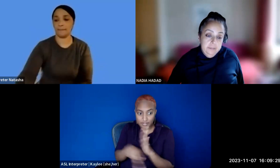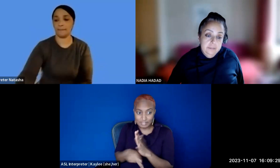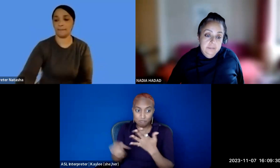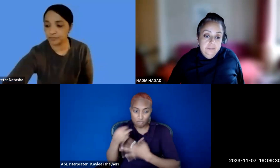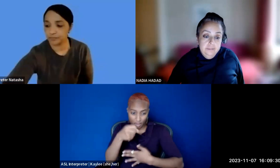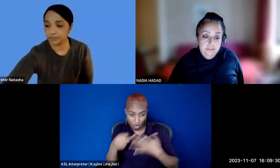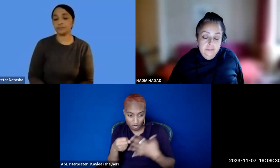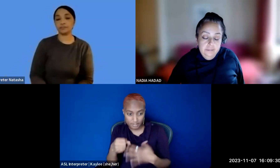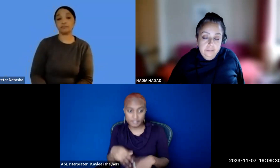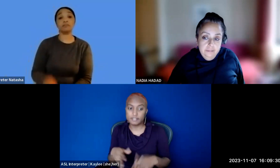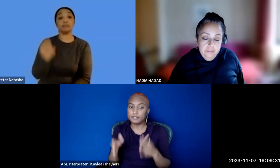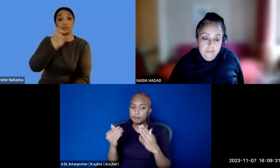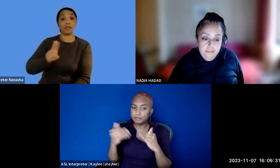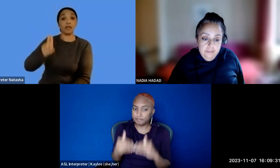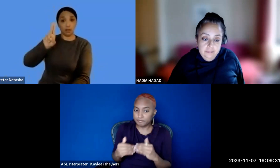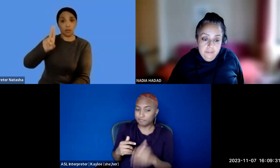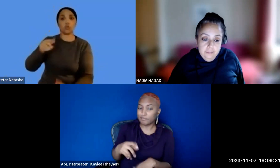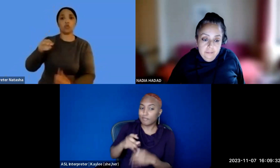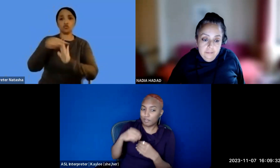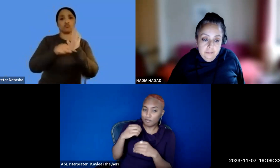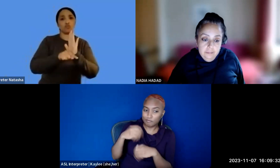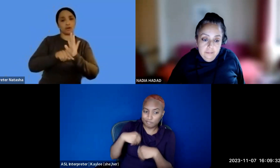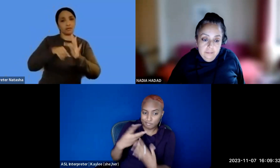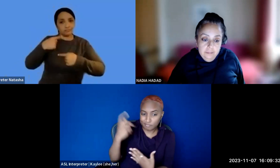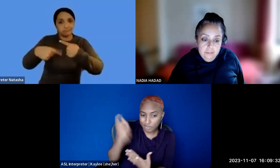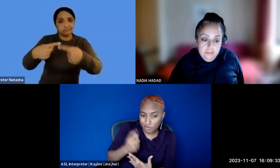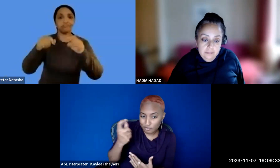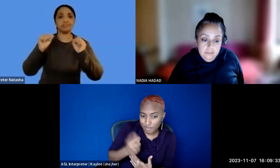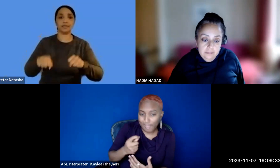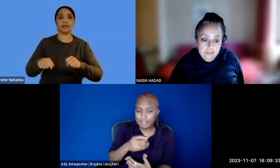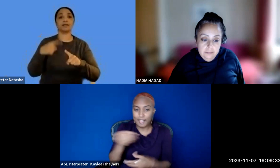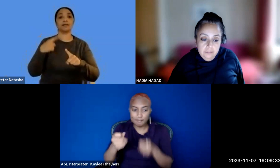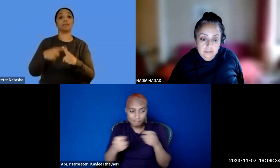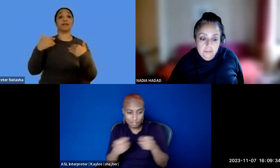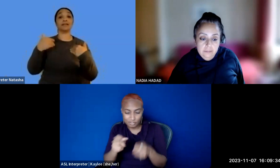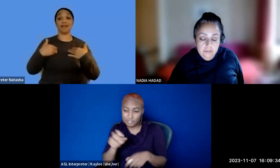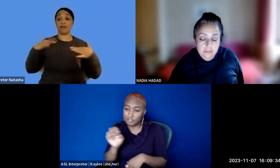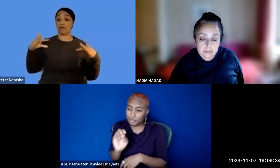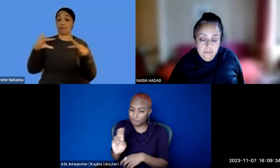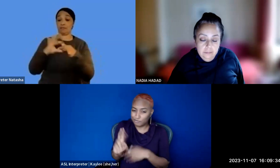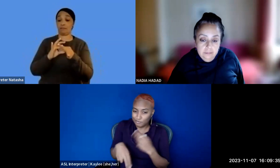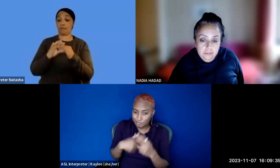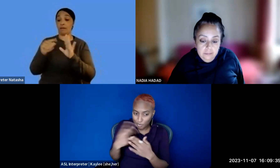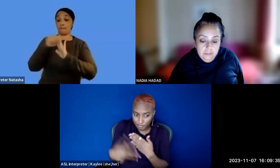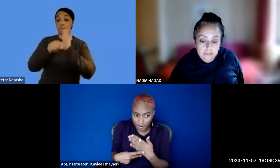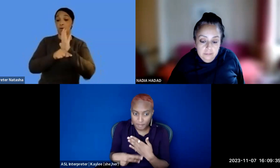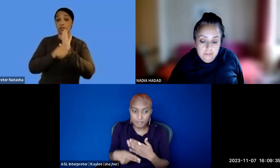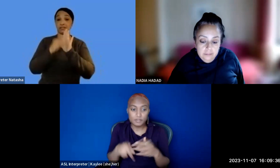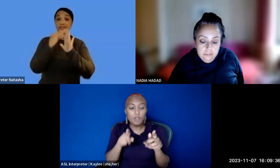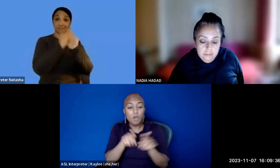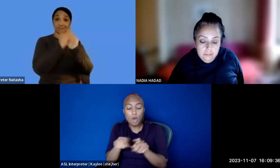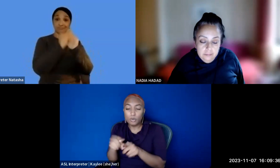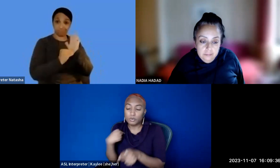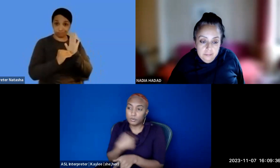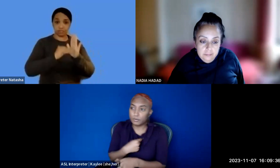They translate into practice policies by the headquarters, but also receive information from the headquarters